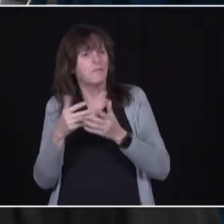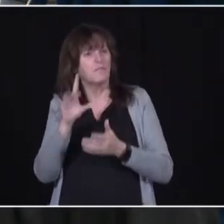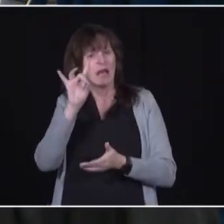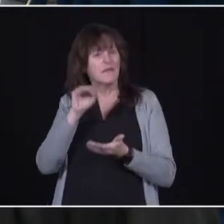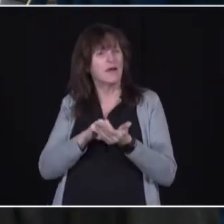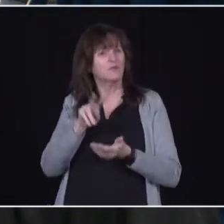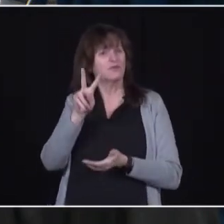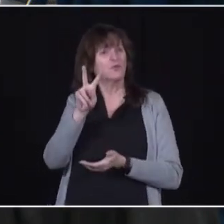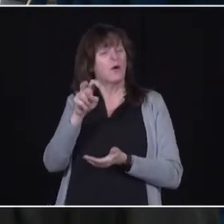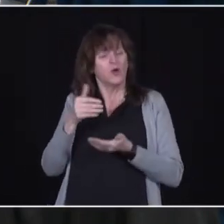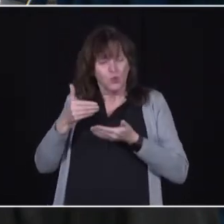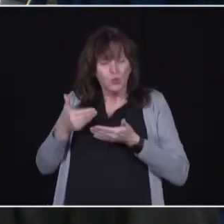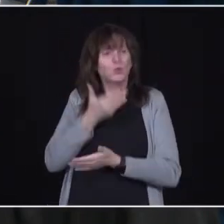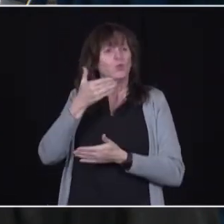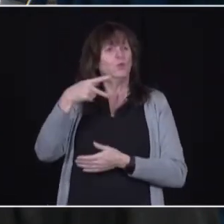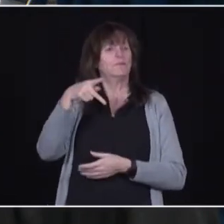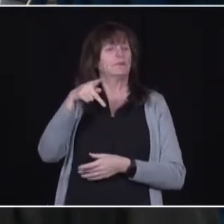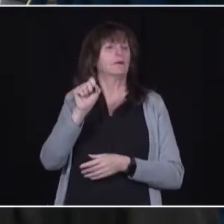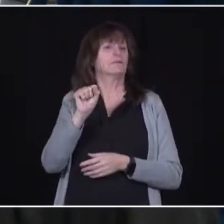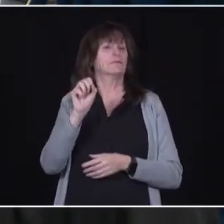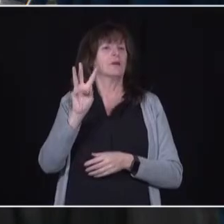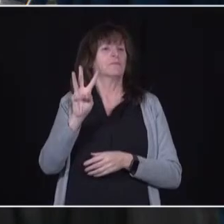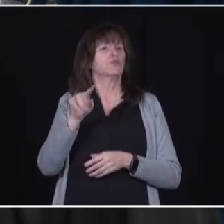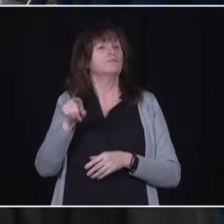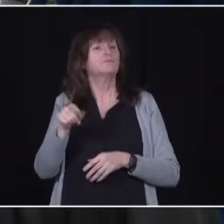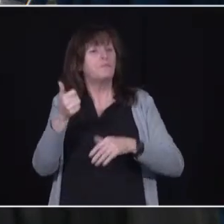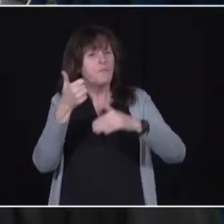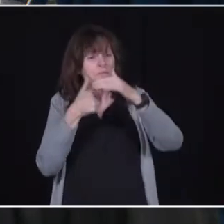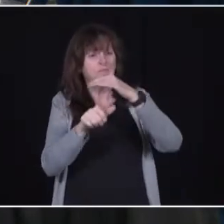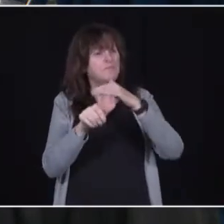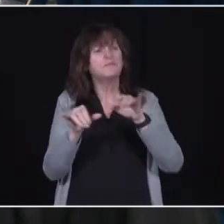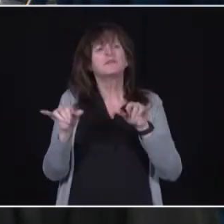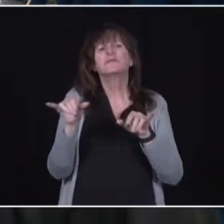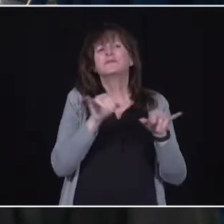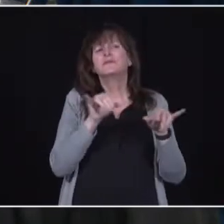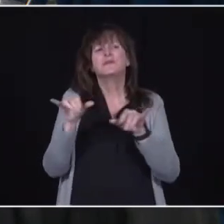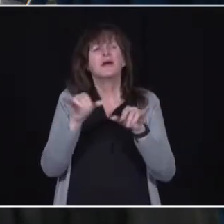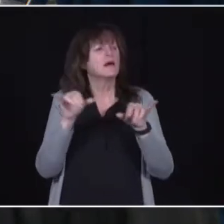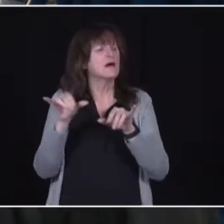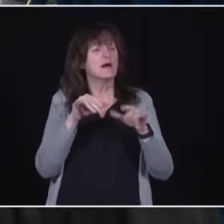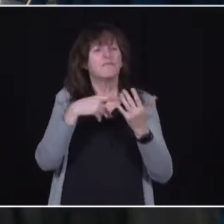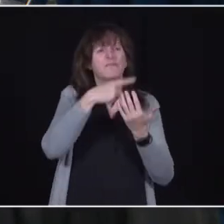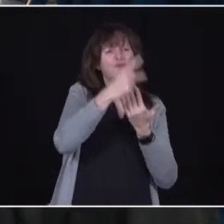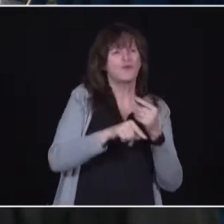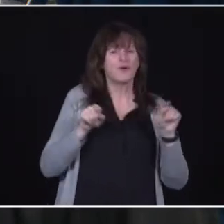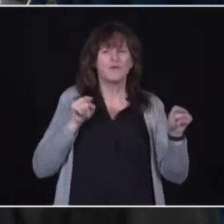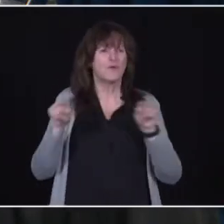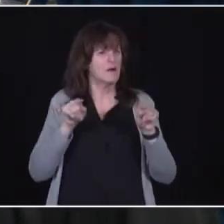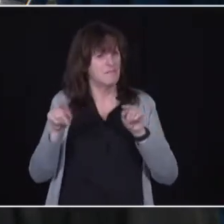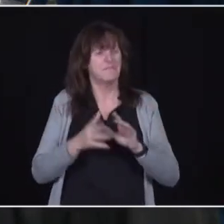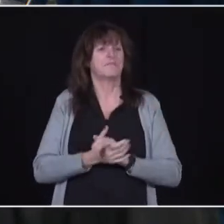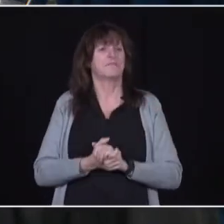innovative new model. 6000 of these students will be receiving a fully government-funded